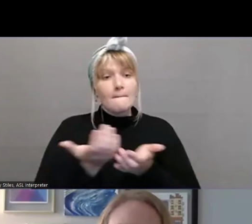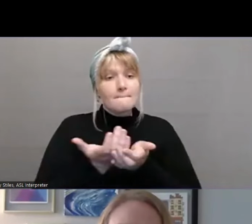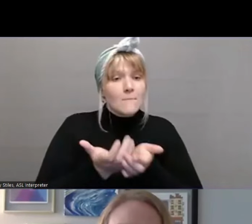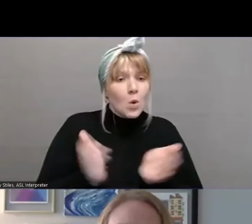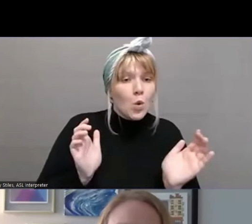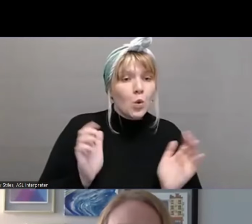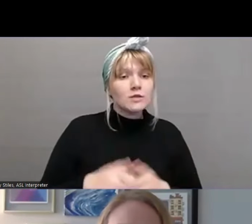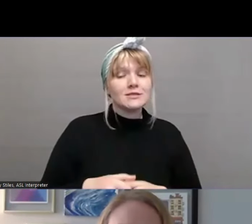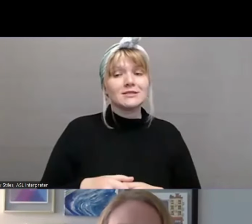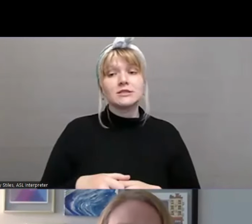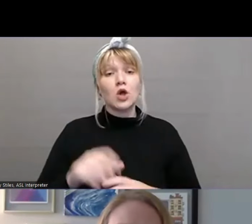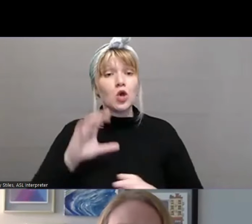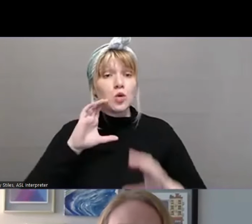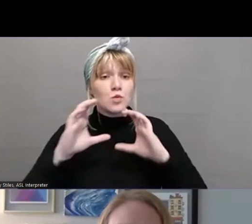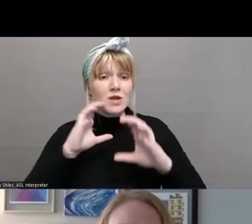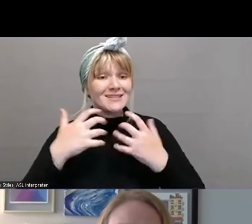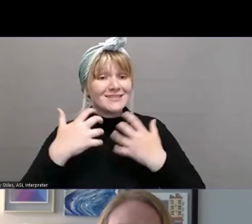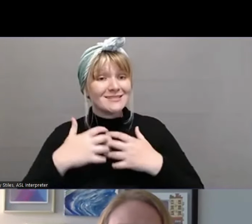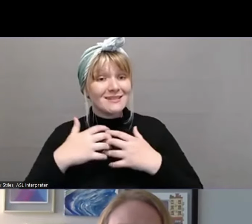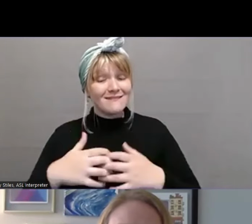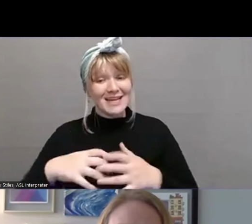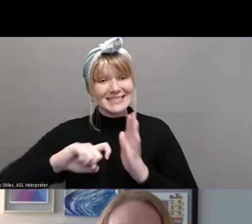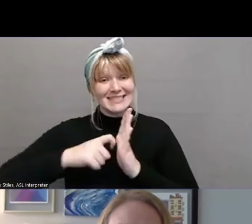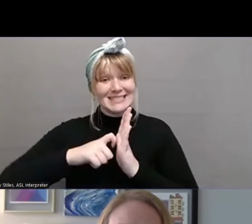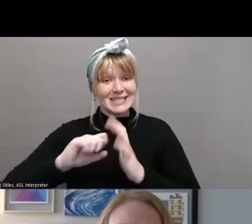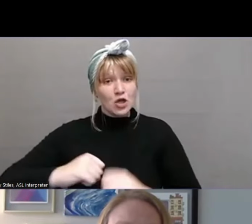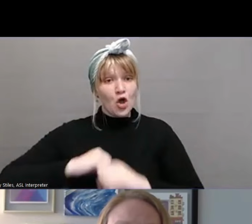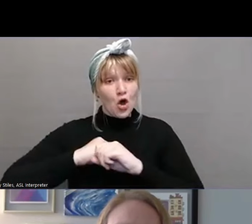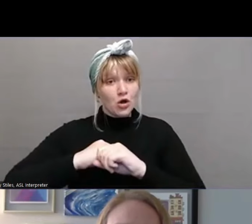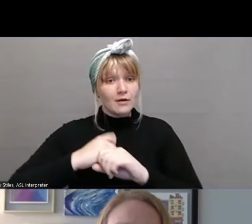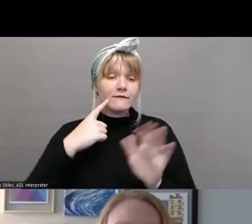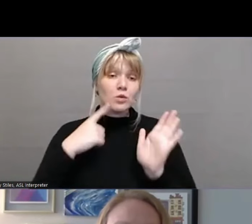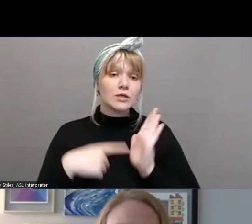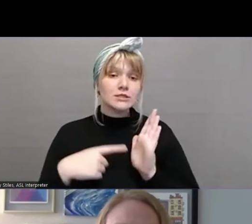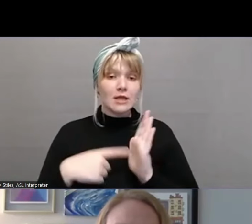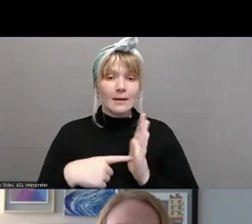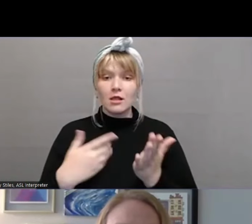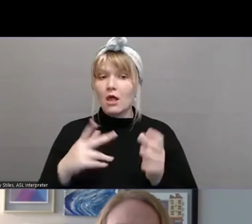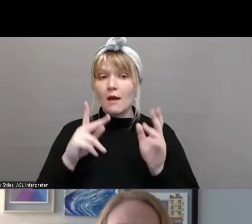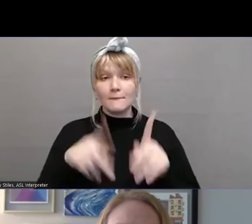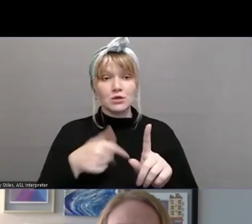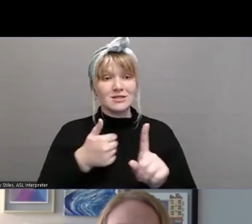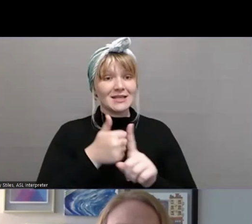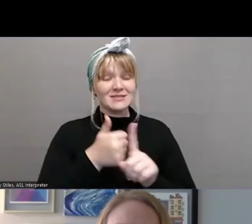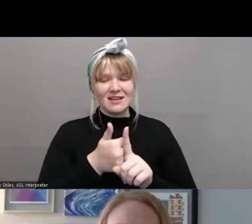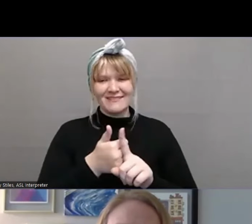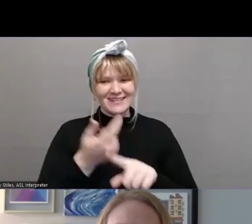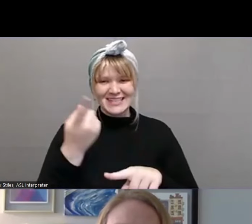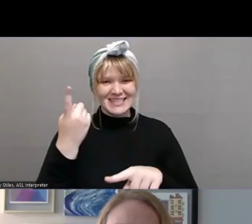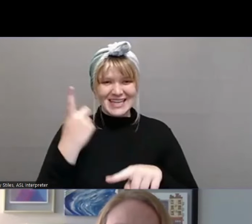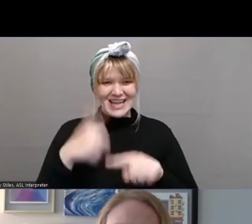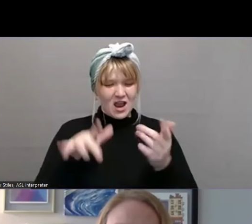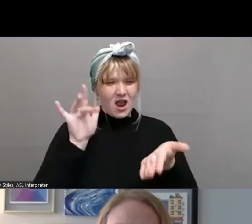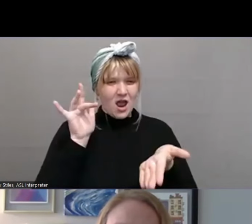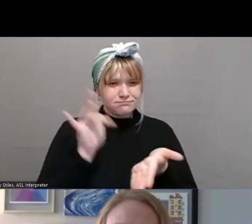devices for somebody that may have difficulty getting to a button on an iPad without it.